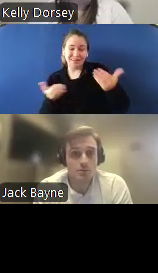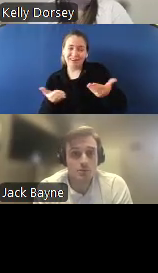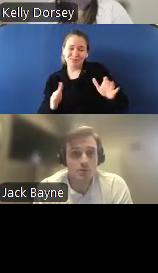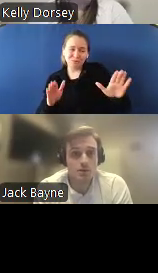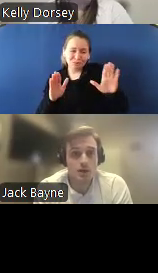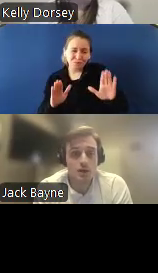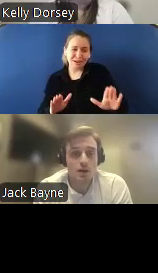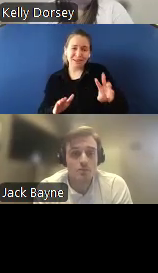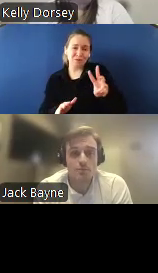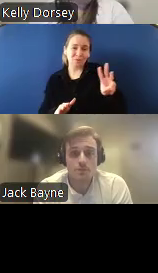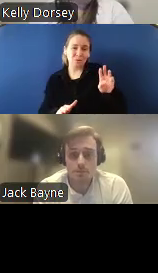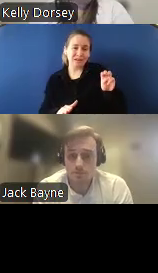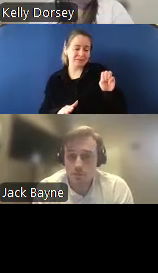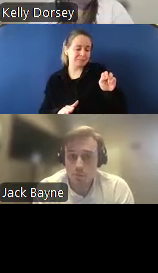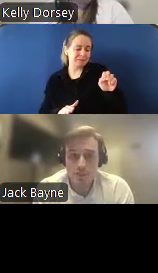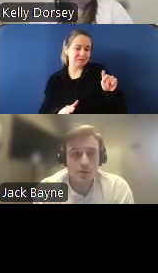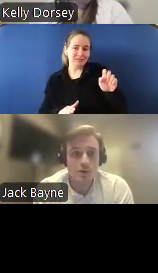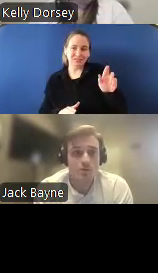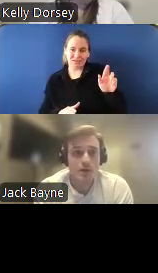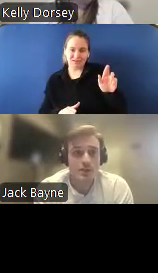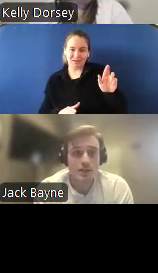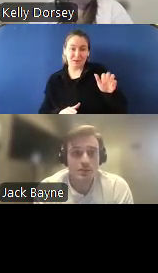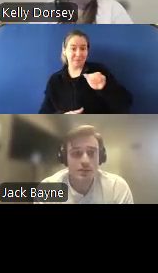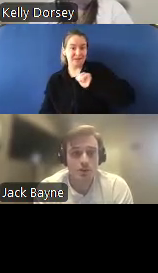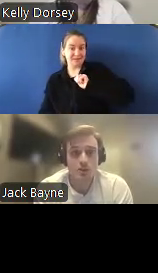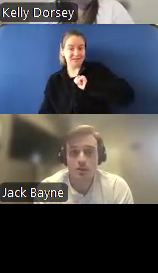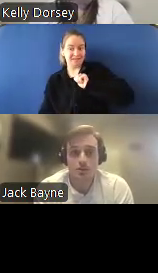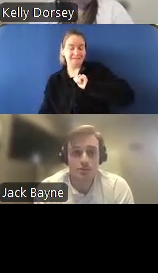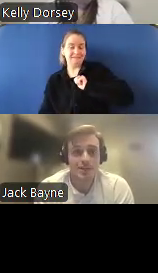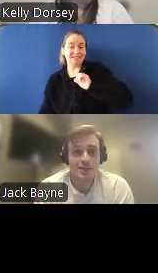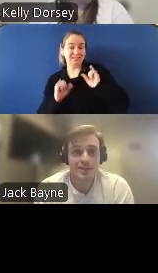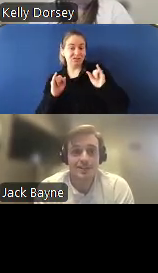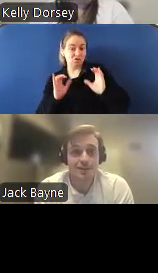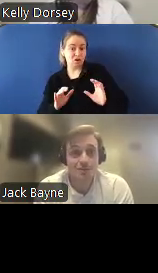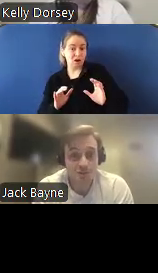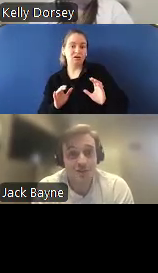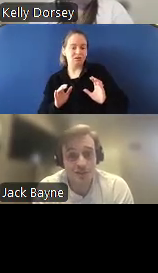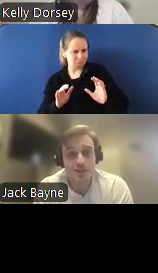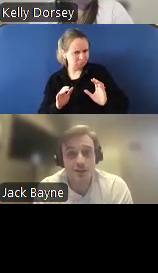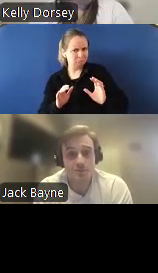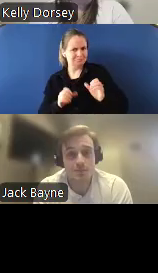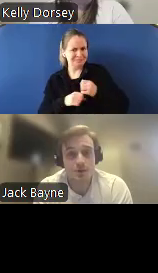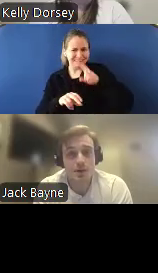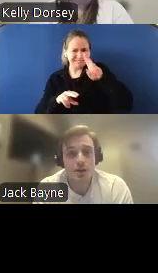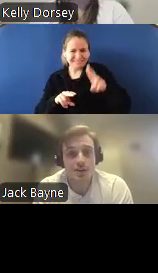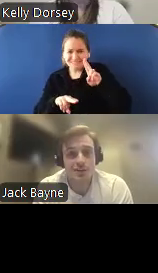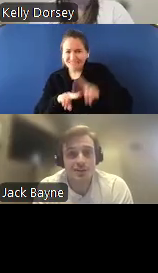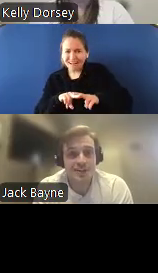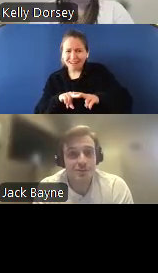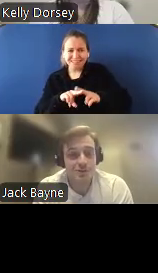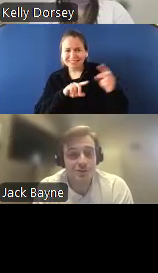Westminster. You know, myself, as an instructor, also making it fun to come to training every